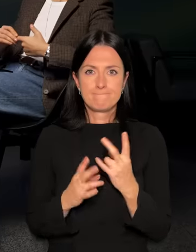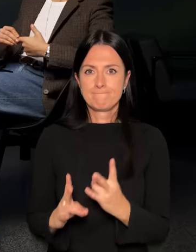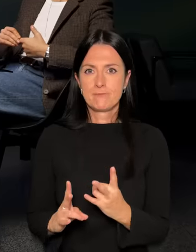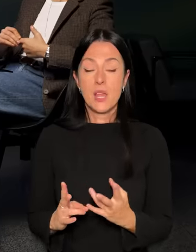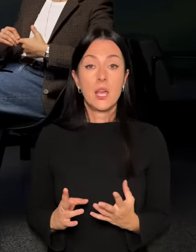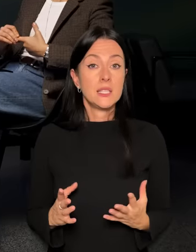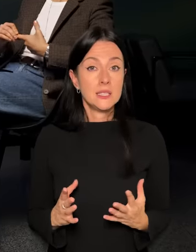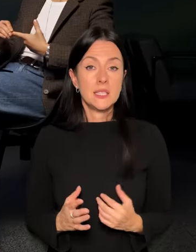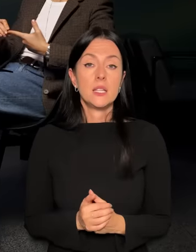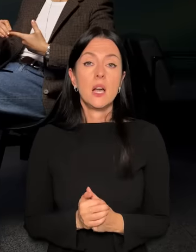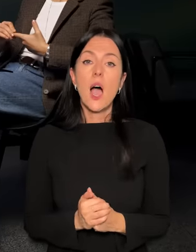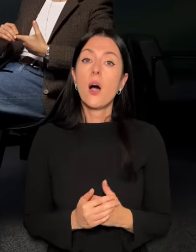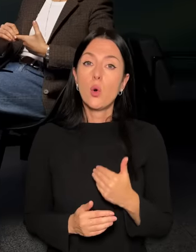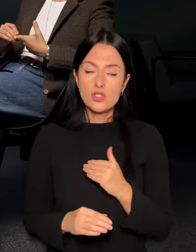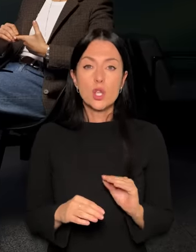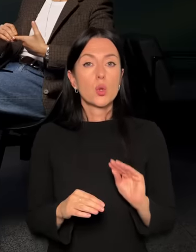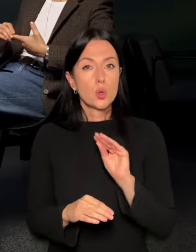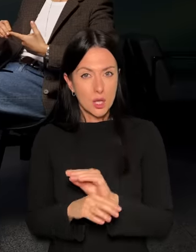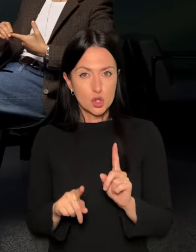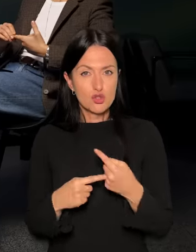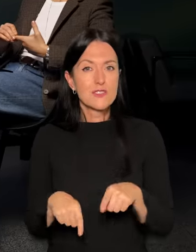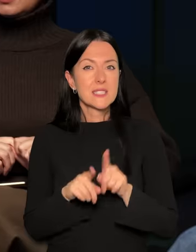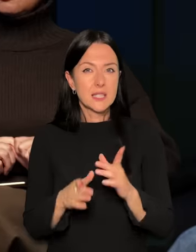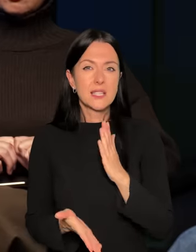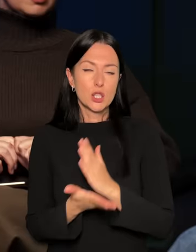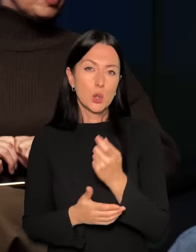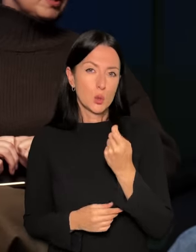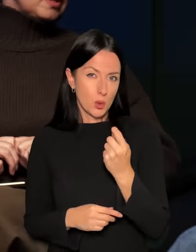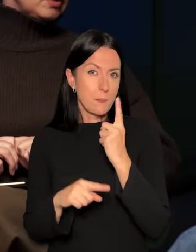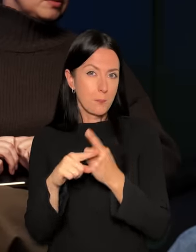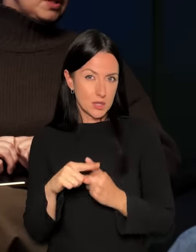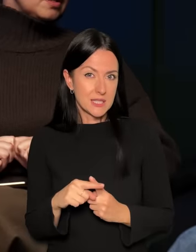But I'd like to add that there are some positive changes.